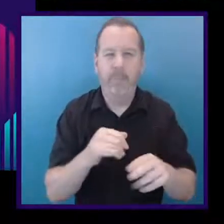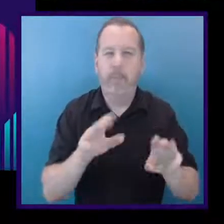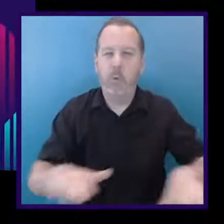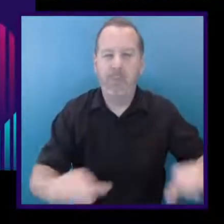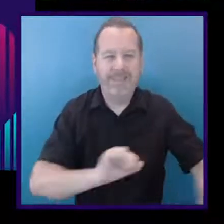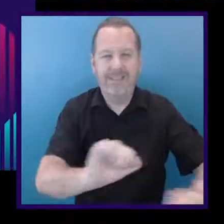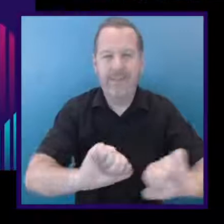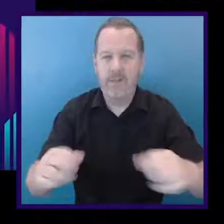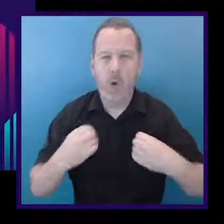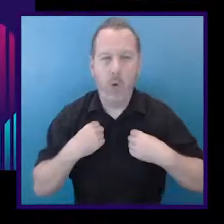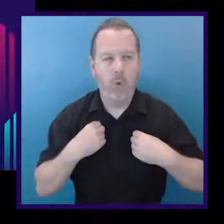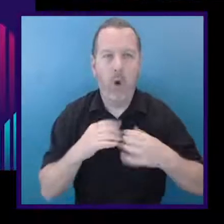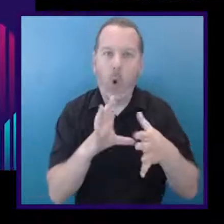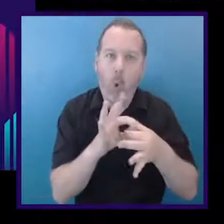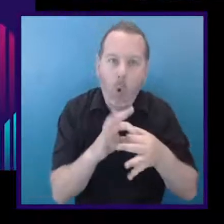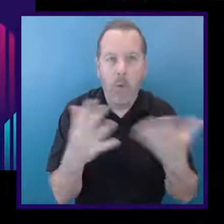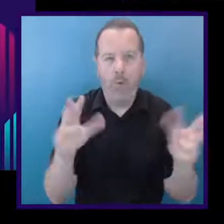because of the pandemic.